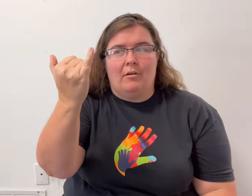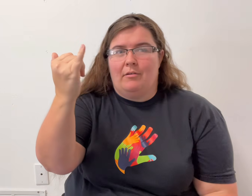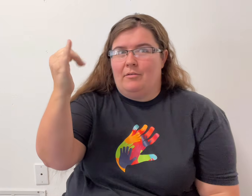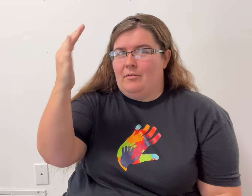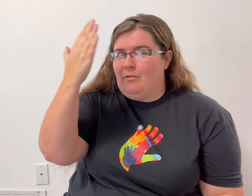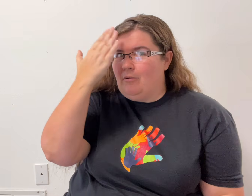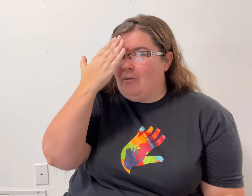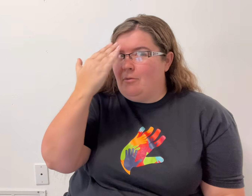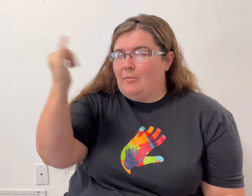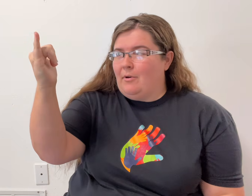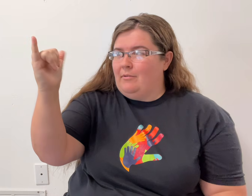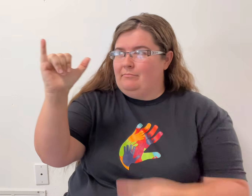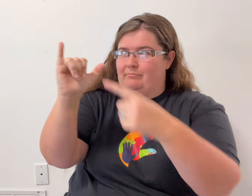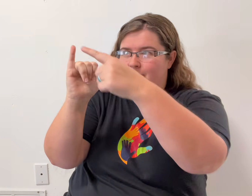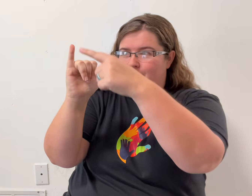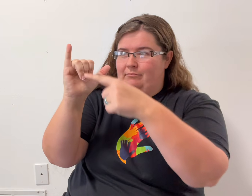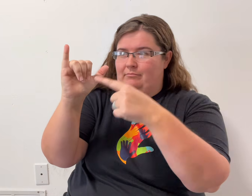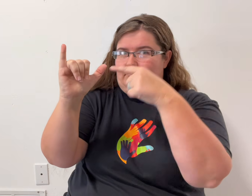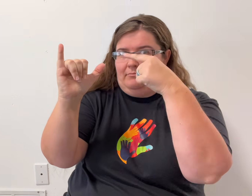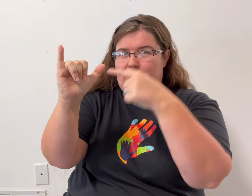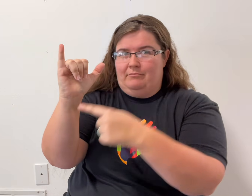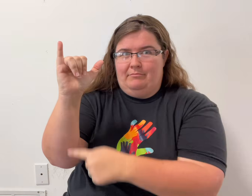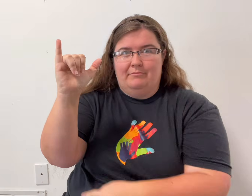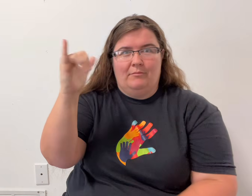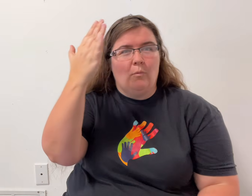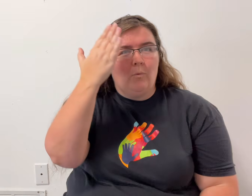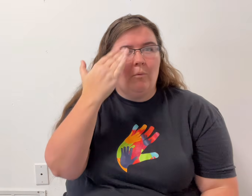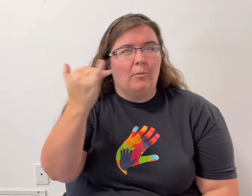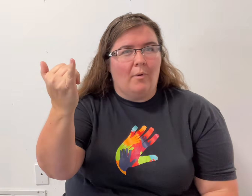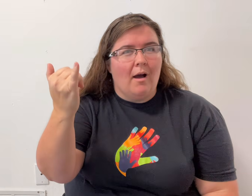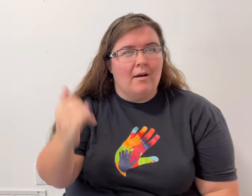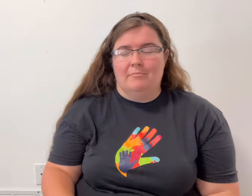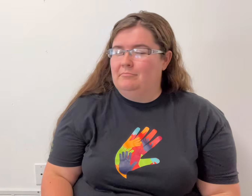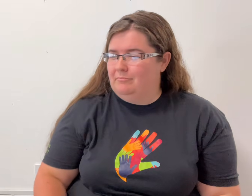See how you make a Y hand from your head?